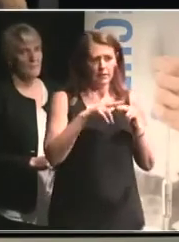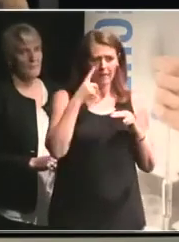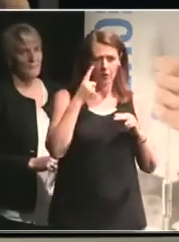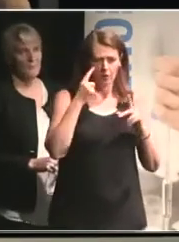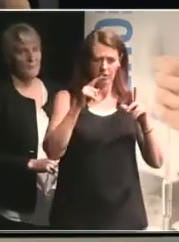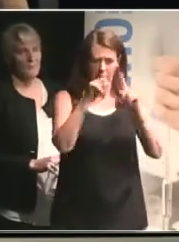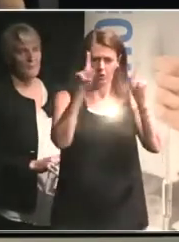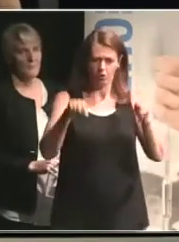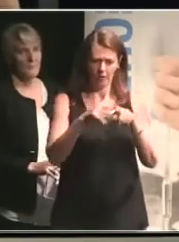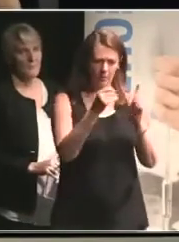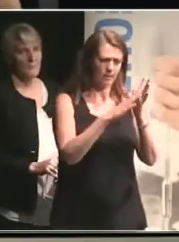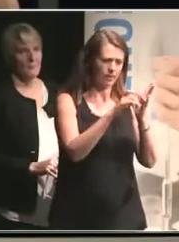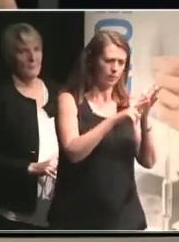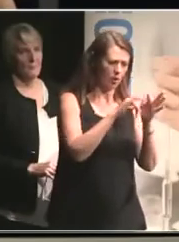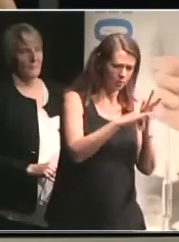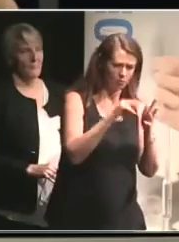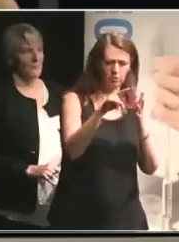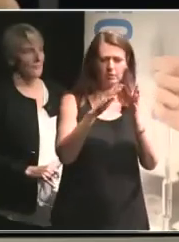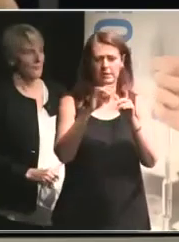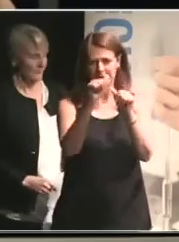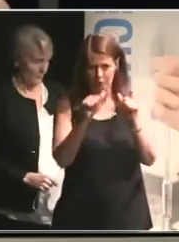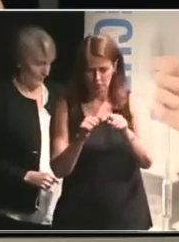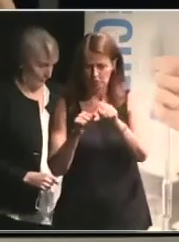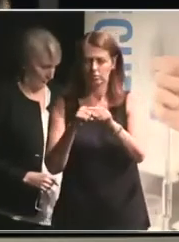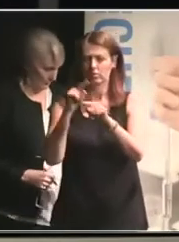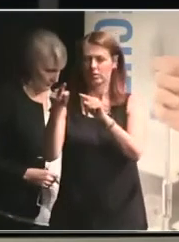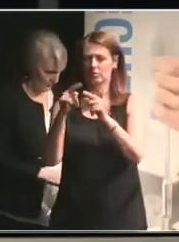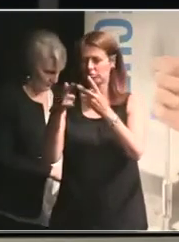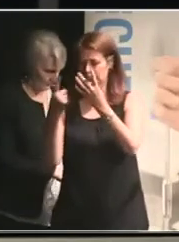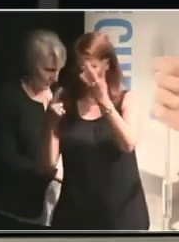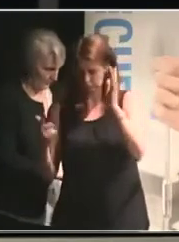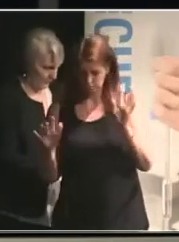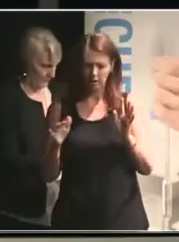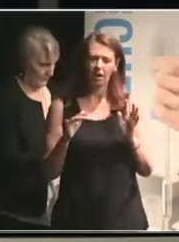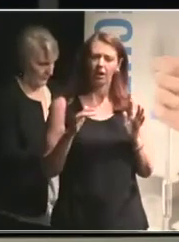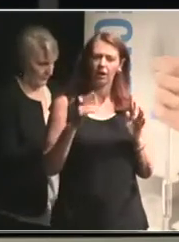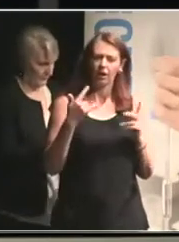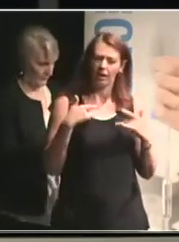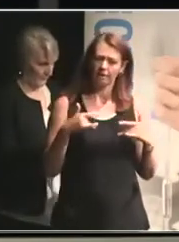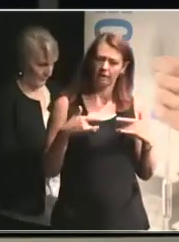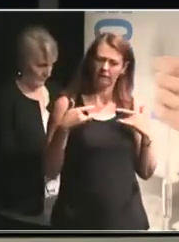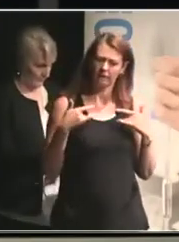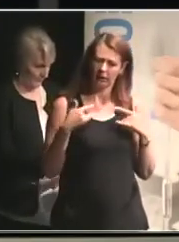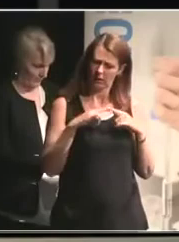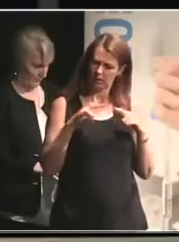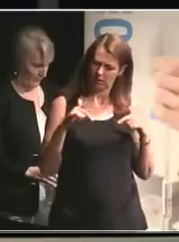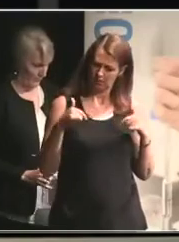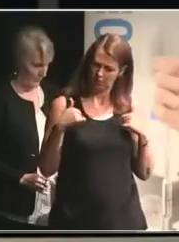had molecules to materials to devices and stuff like that I feel that we as a society,